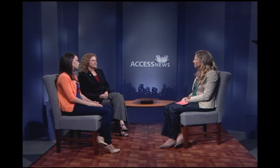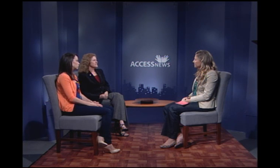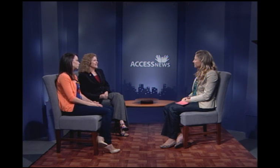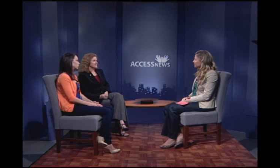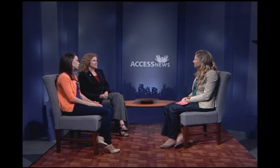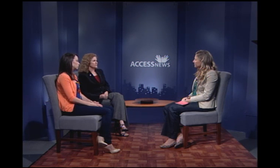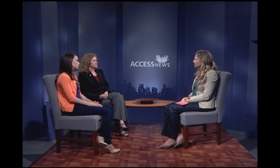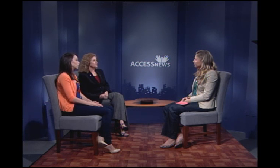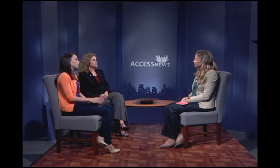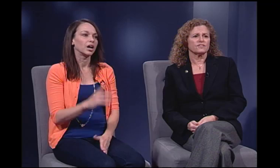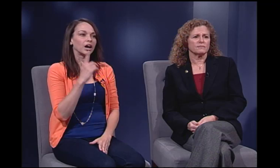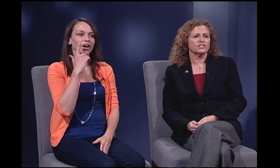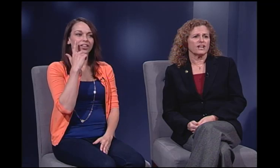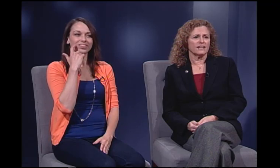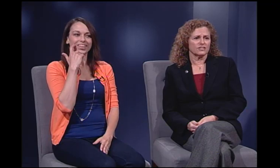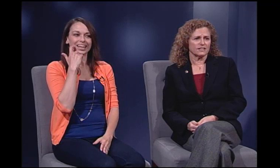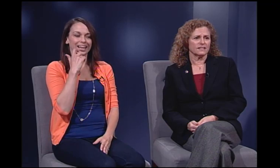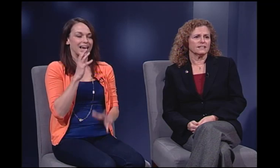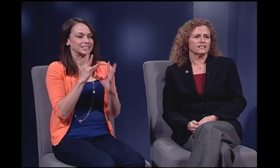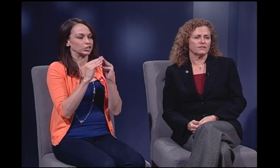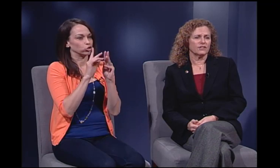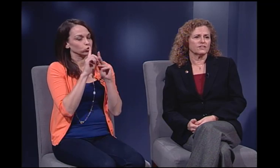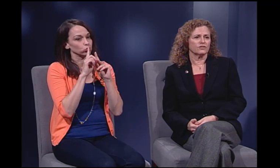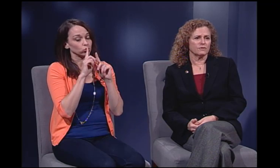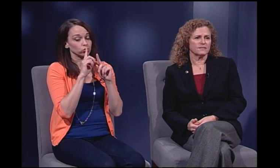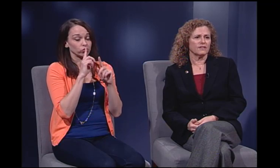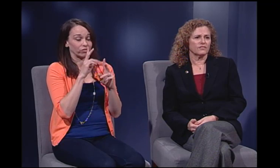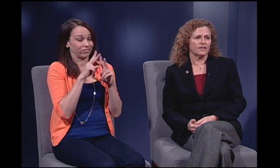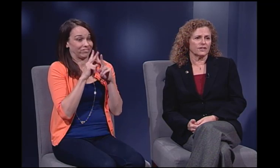This last session was extremely challenging in regard to women's health care.